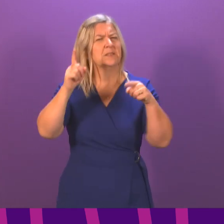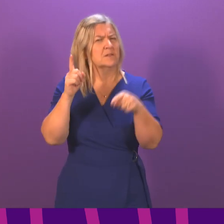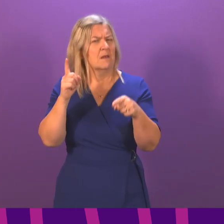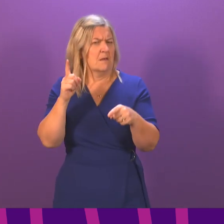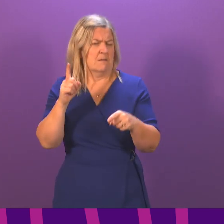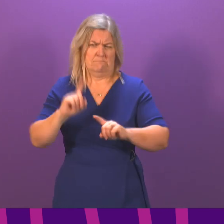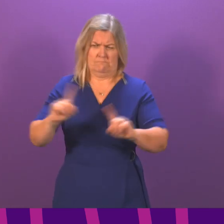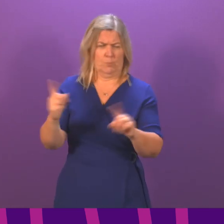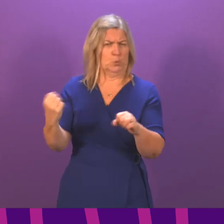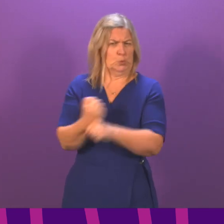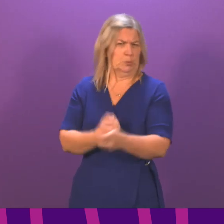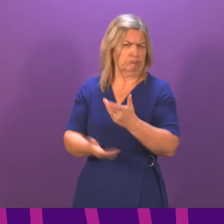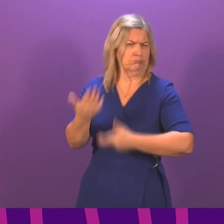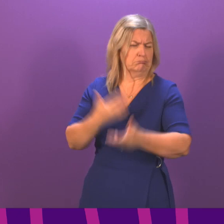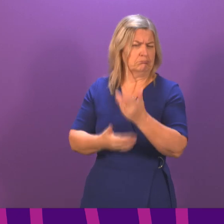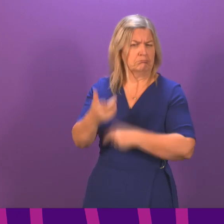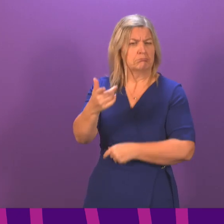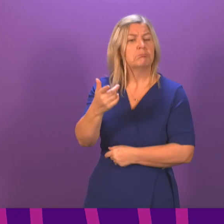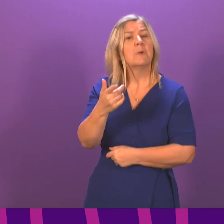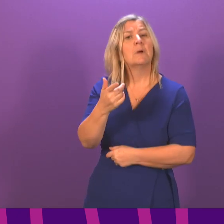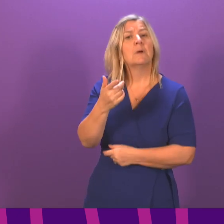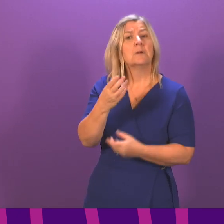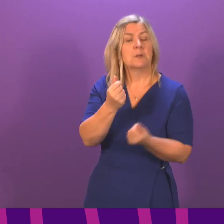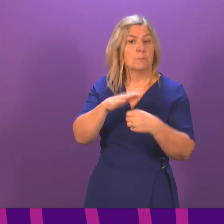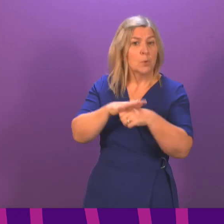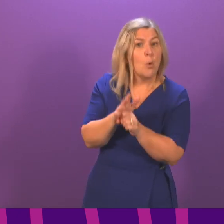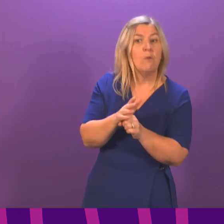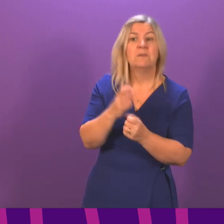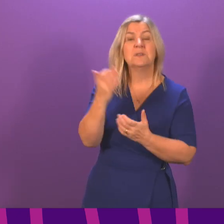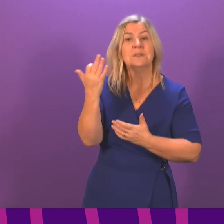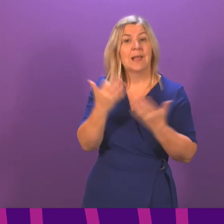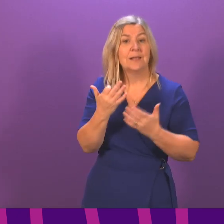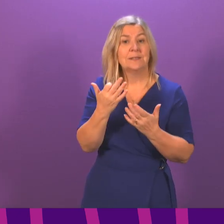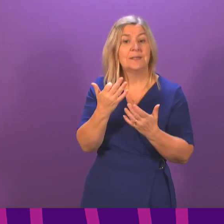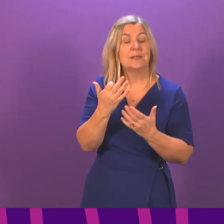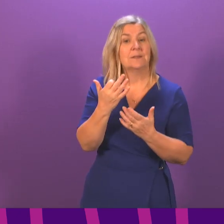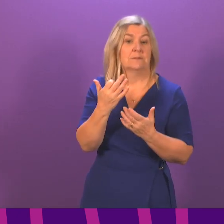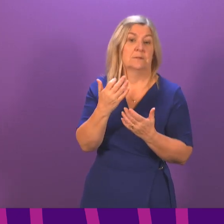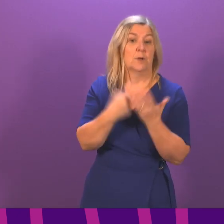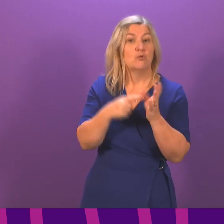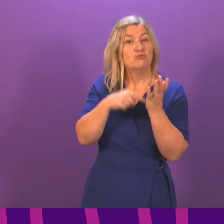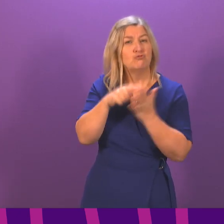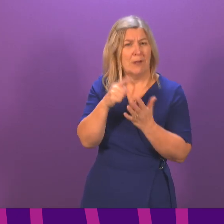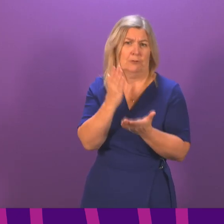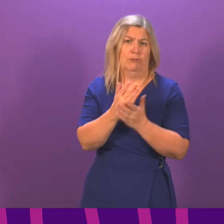Scottish Government is taking to address concerns that Covid-19 rates are higher in areas with greater poverty and deprivation. (S5F-04597)